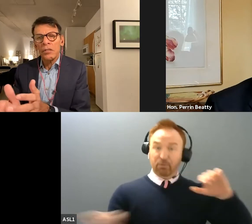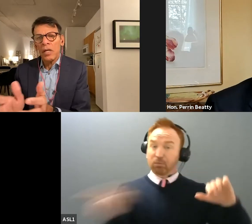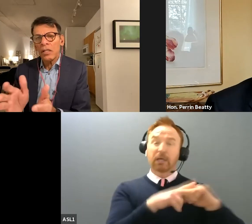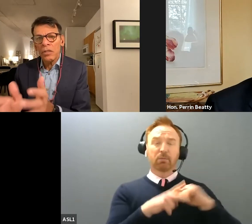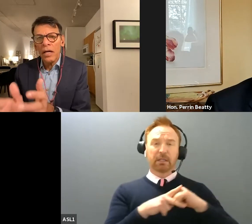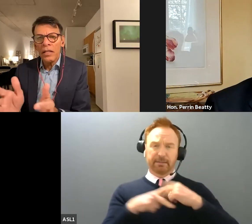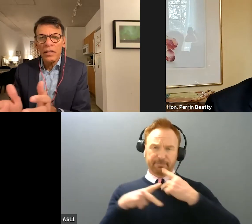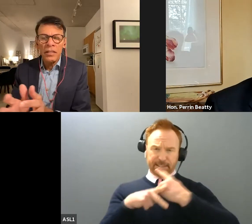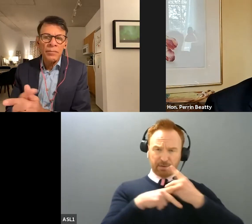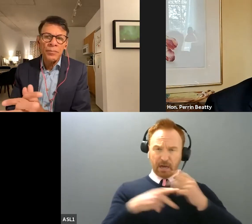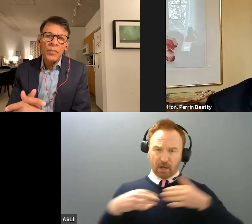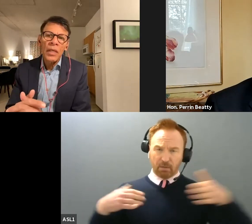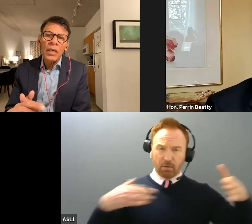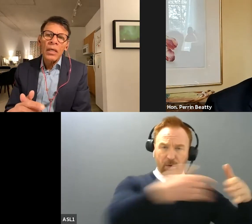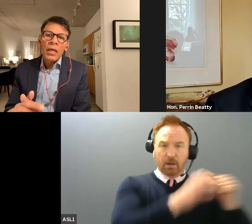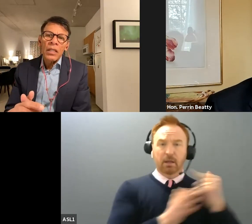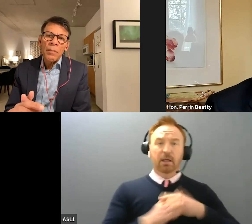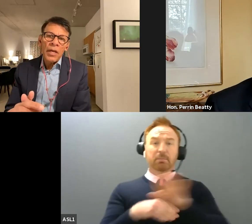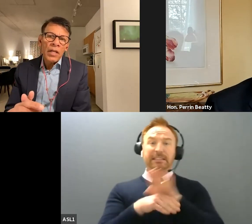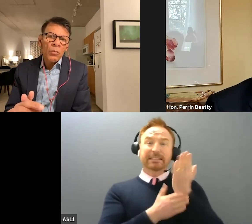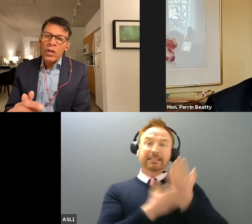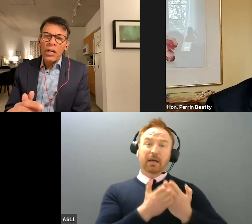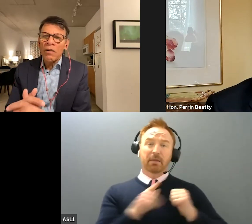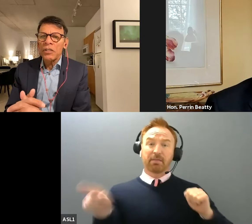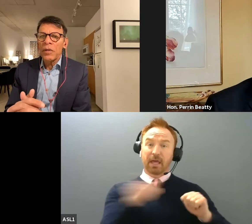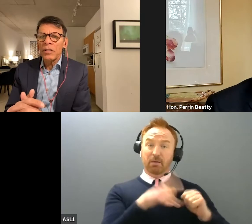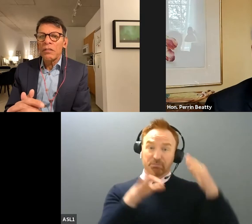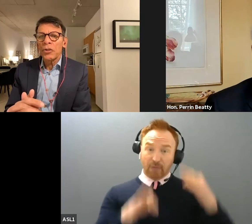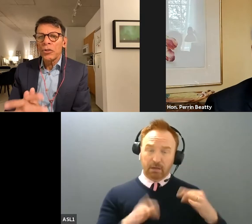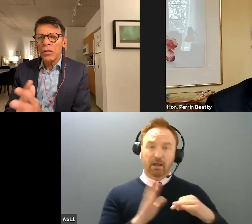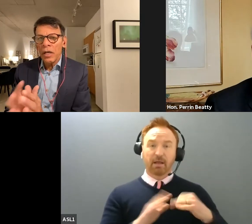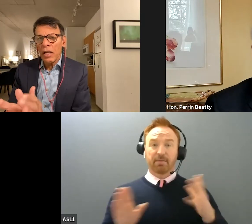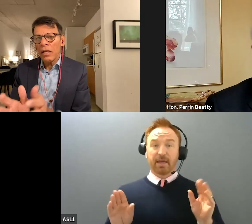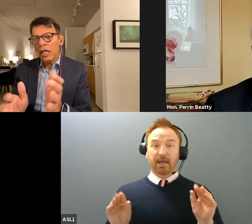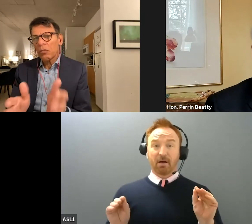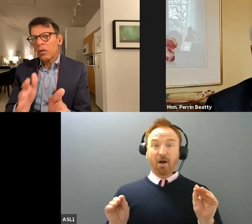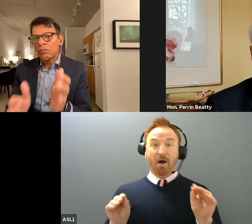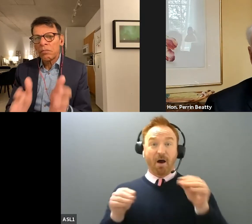may decide that. They may not want the office space in the future , and I think that will